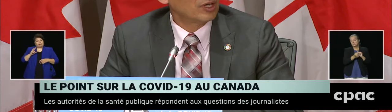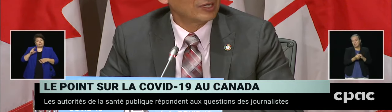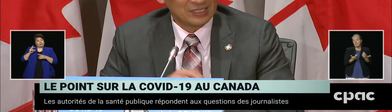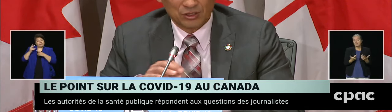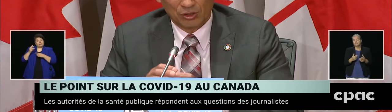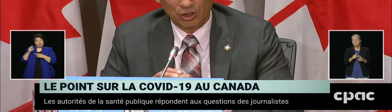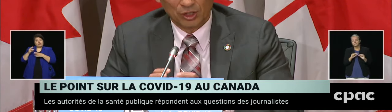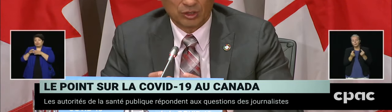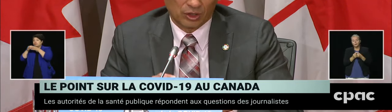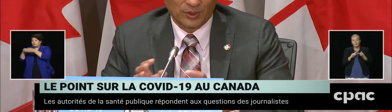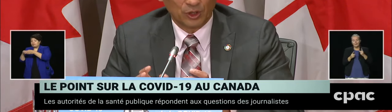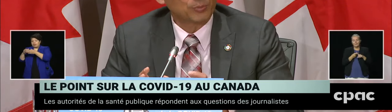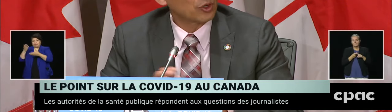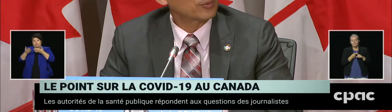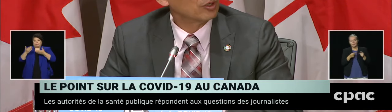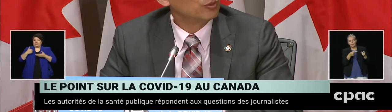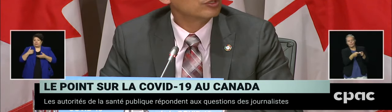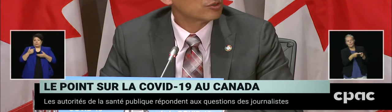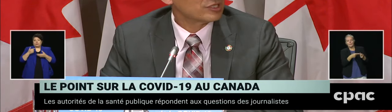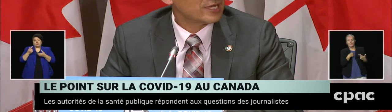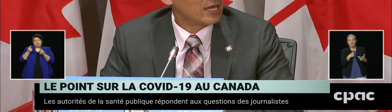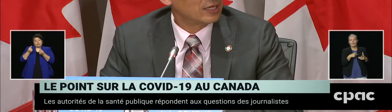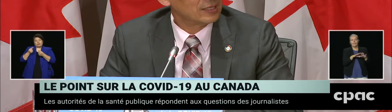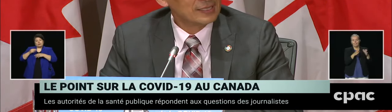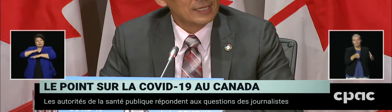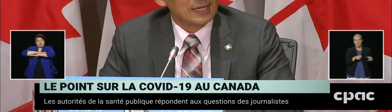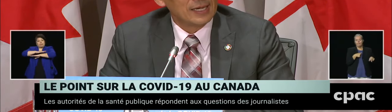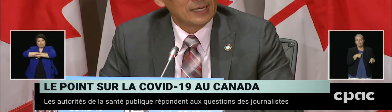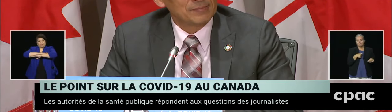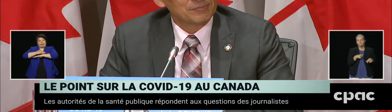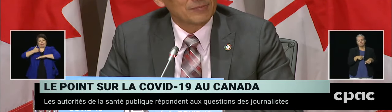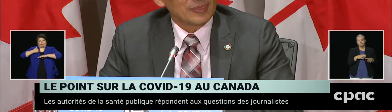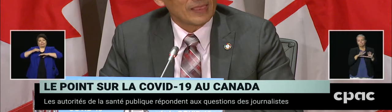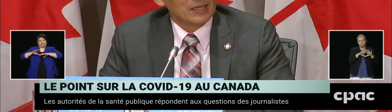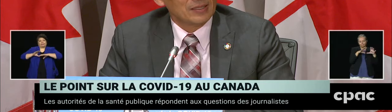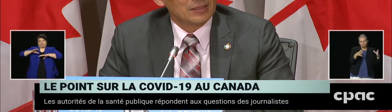IT'S USUALLY A GROUP OF FRIENDS,